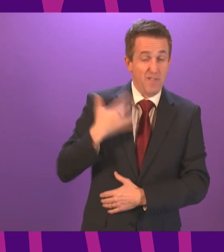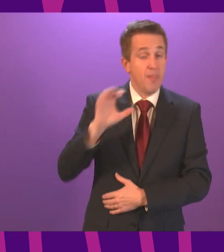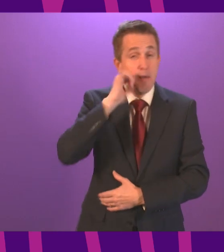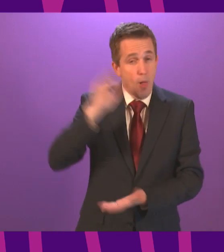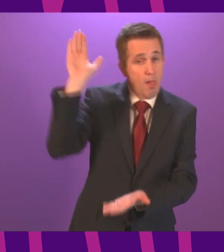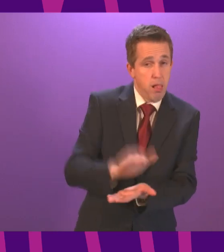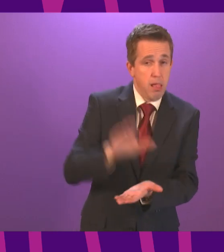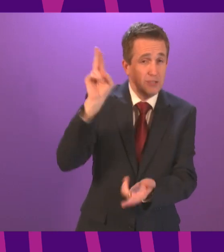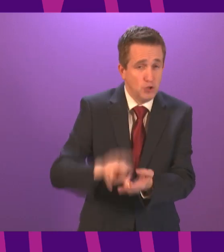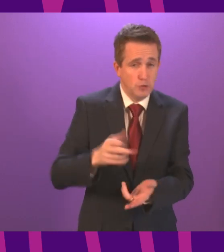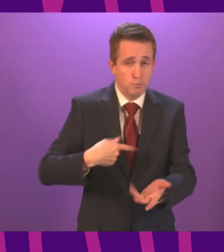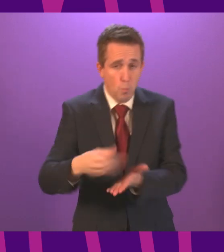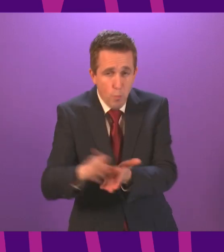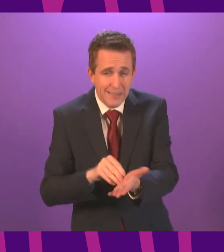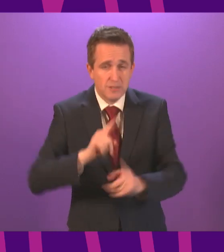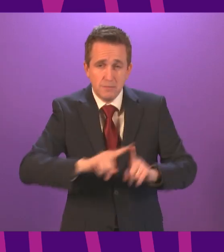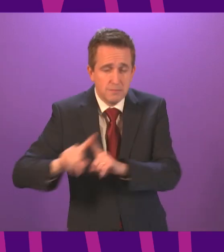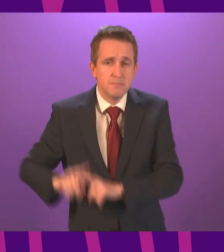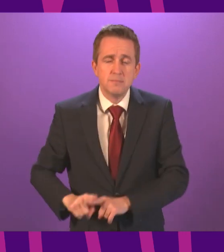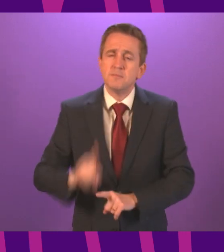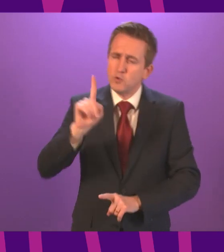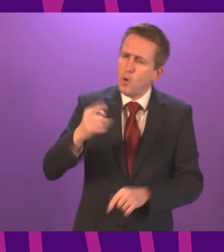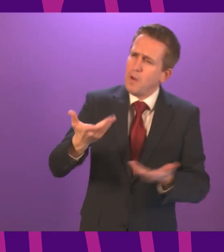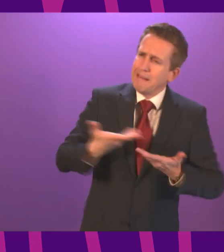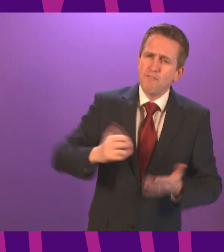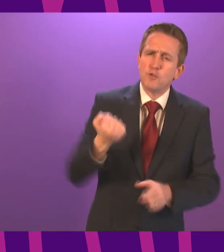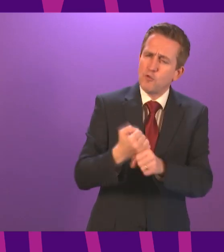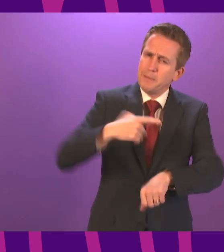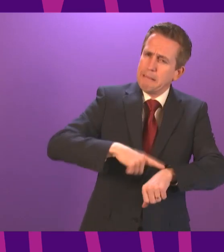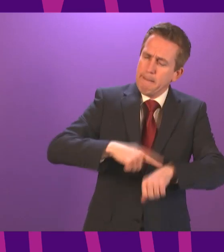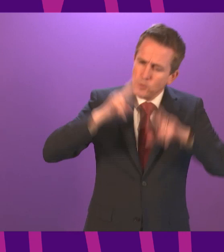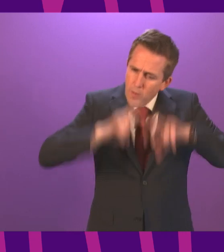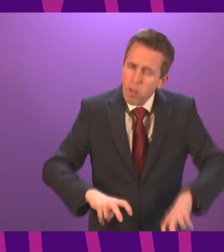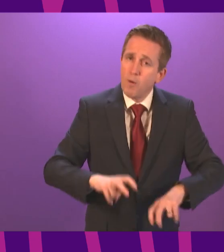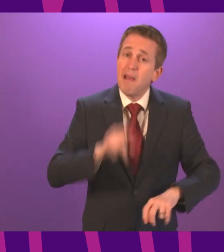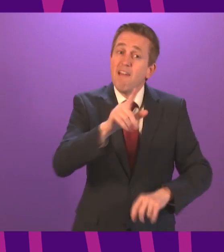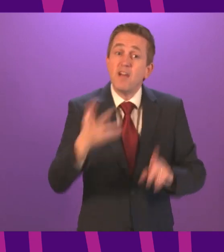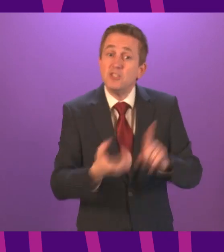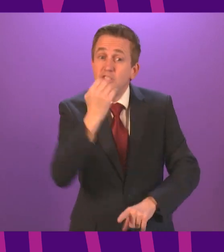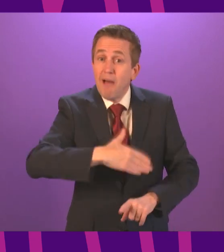with our ambitions for a high-wage, high-productivity, innovative economy, we will support them—if